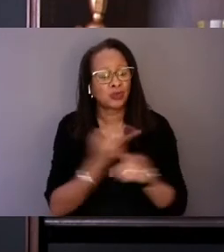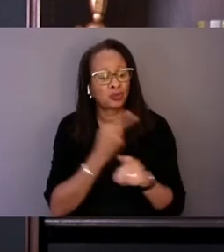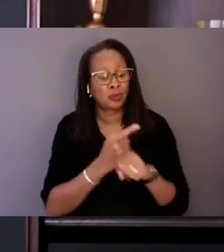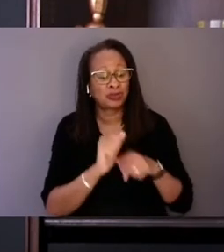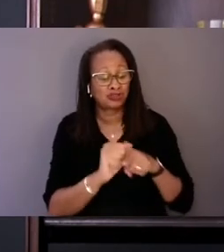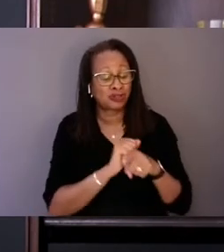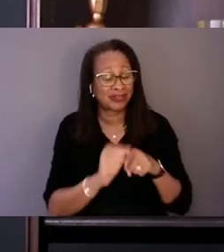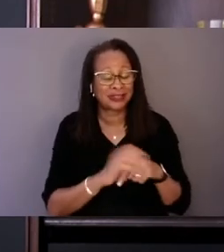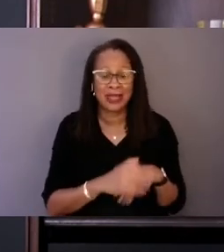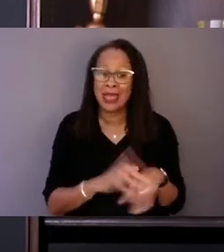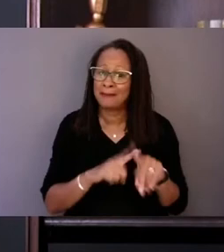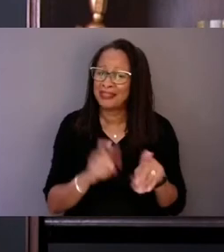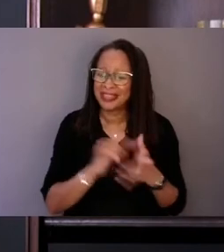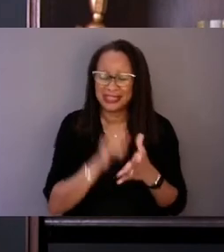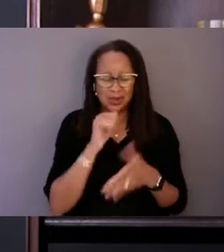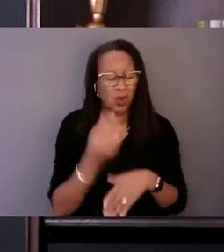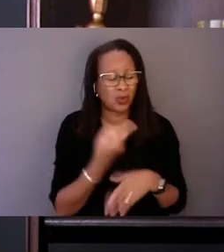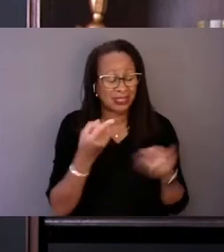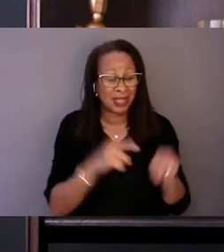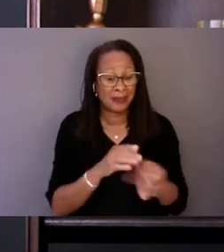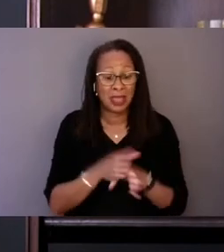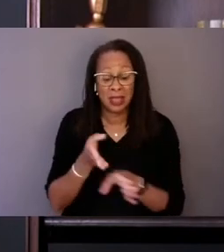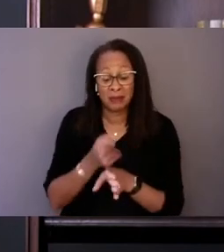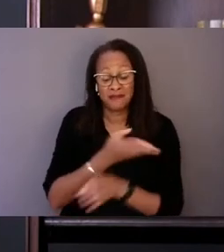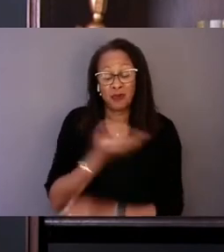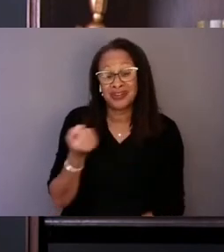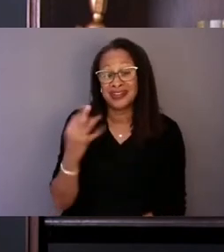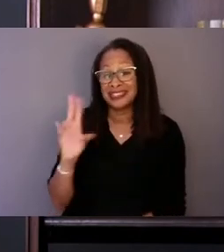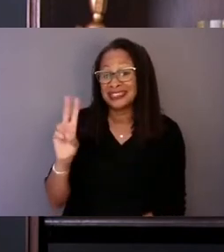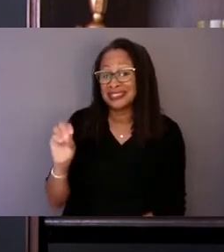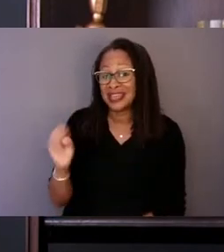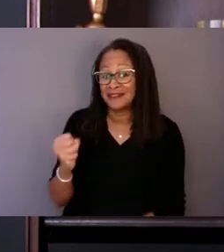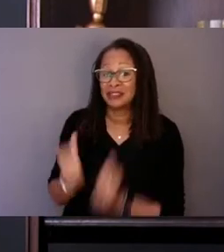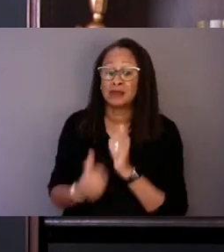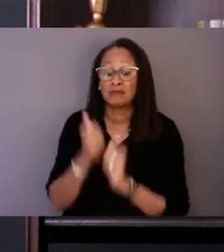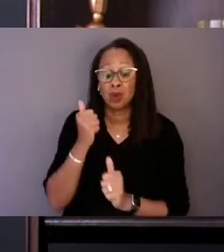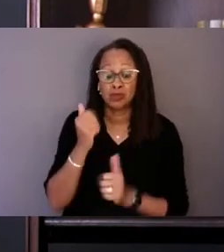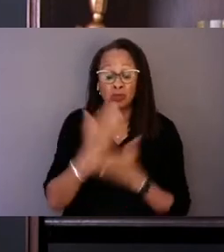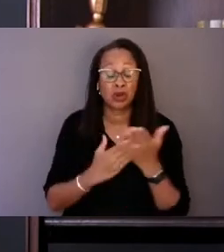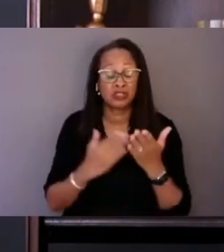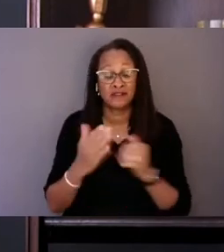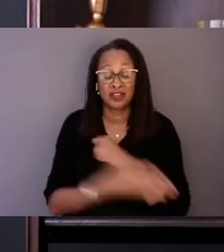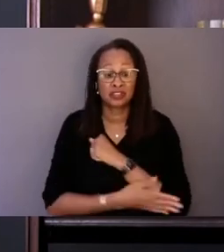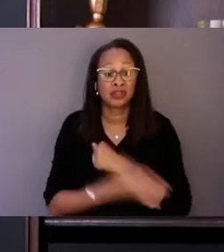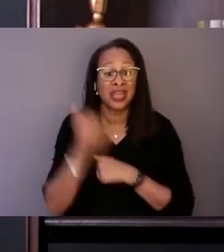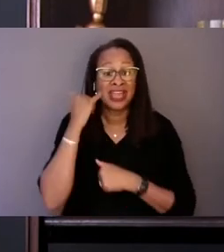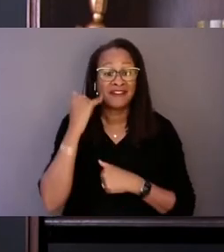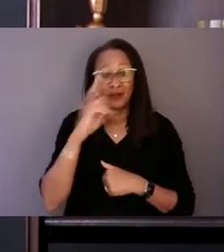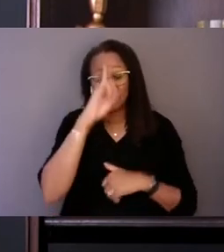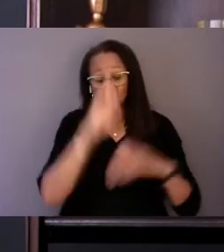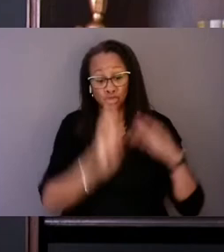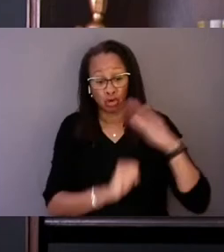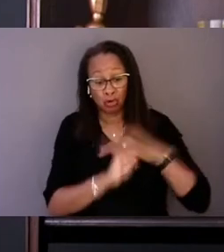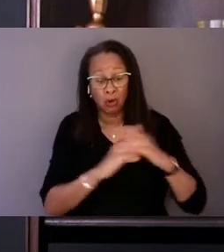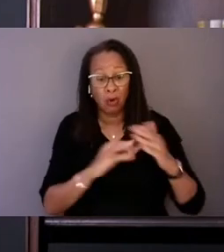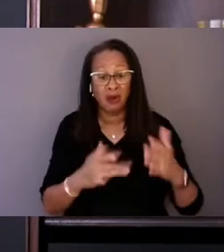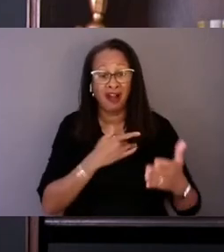Prior to the 1970s, in most parts of the country, if you had a stroke or a heart attack, you called the police who would come to the scene,